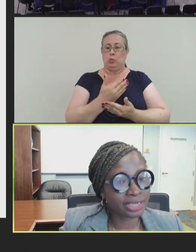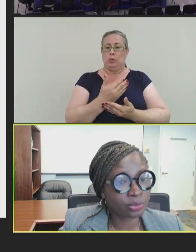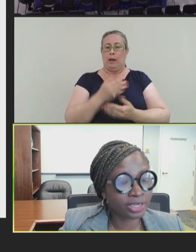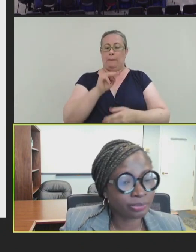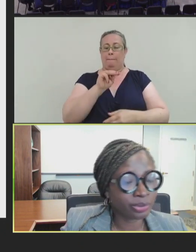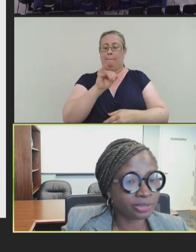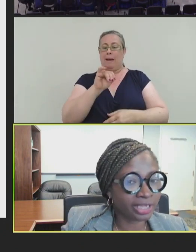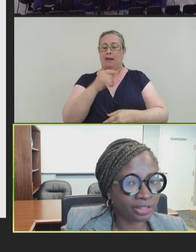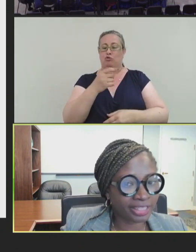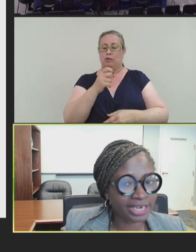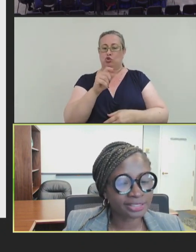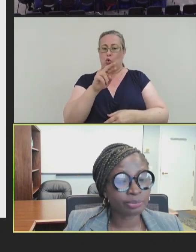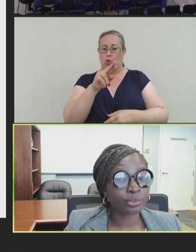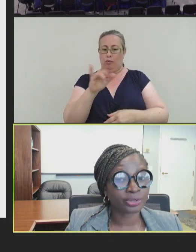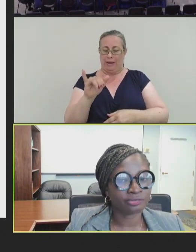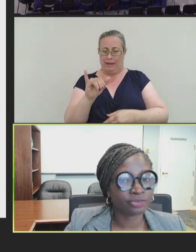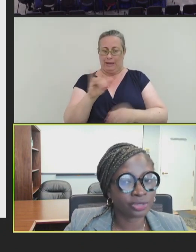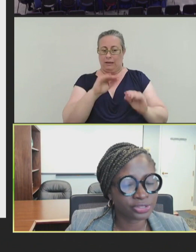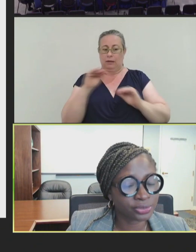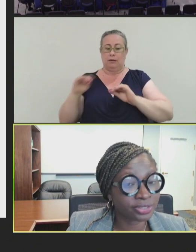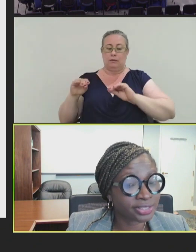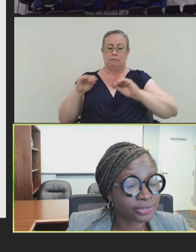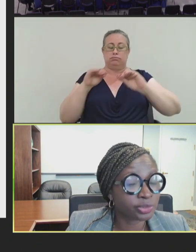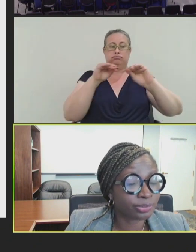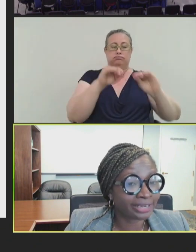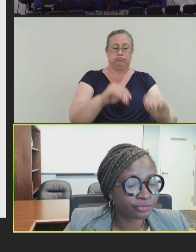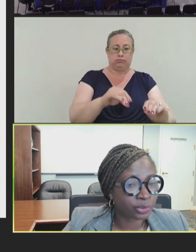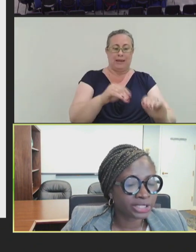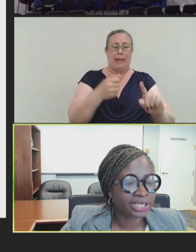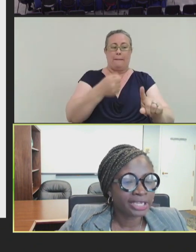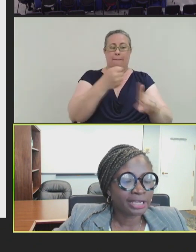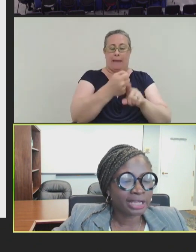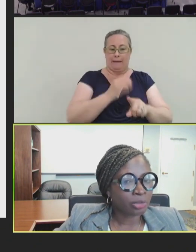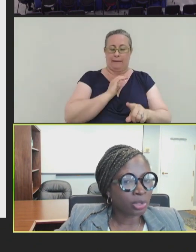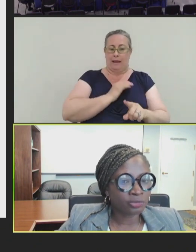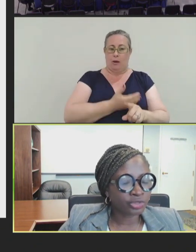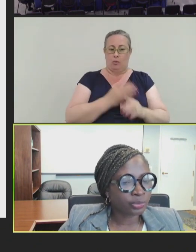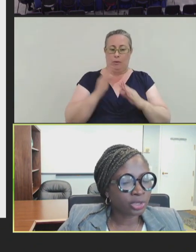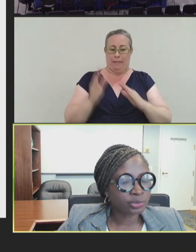our work in public health that is important for us to continue to plan for. All over the world,